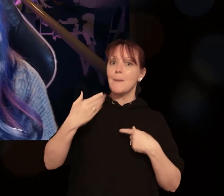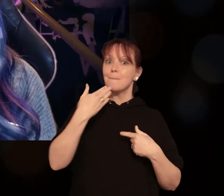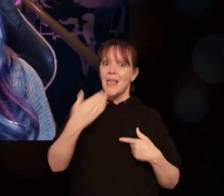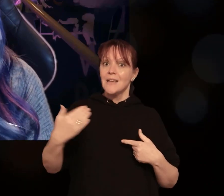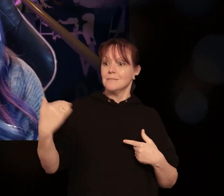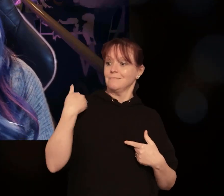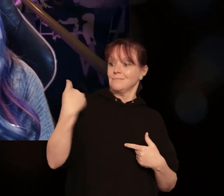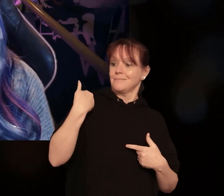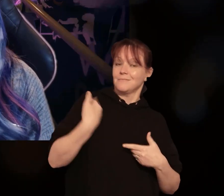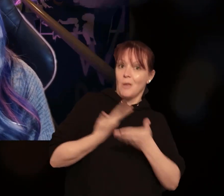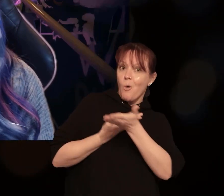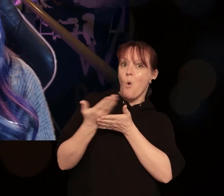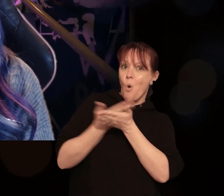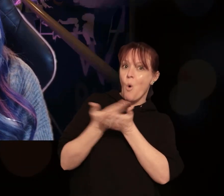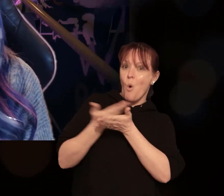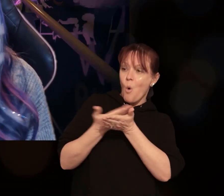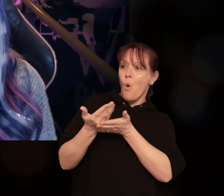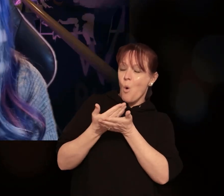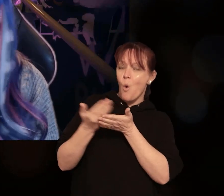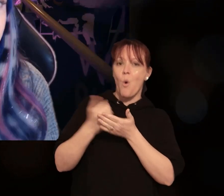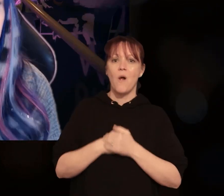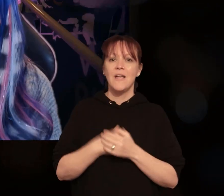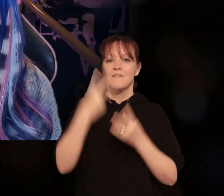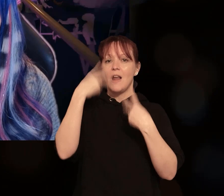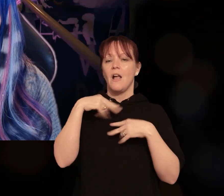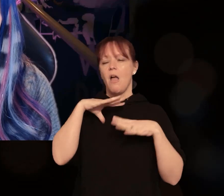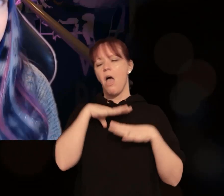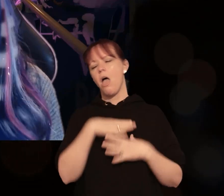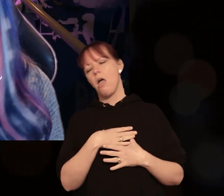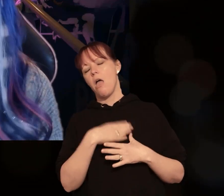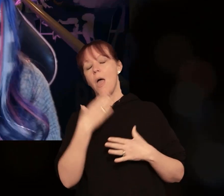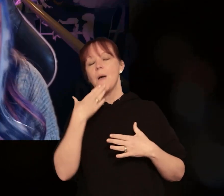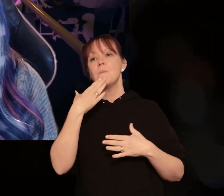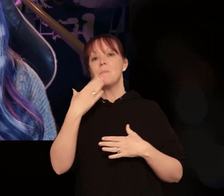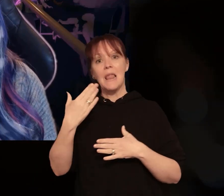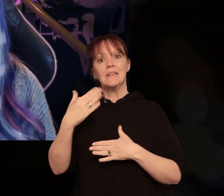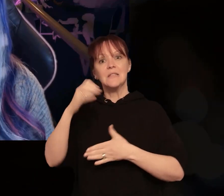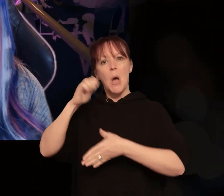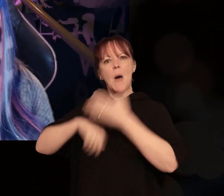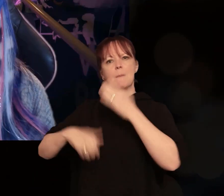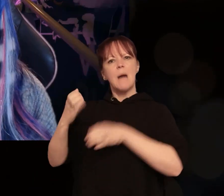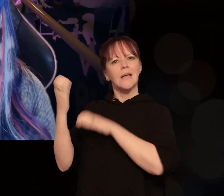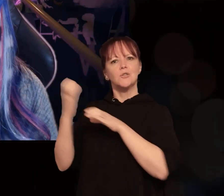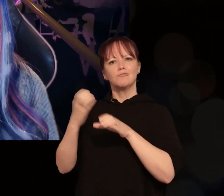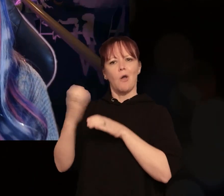just come up to me again with that espresso martini and it'll get me through whatever time zone issues I'm dealing with.